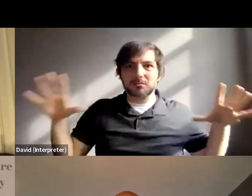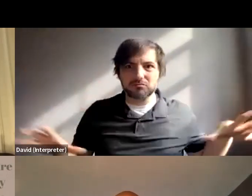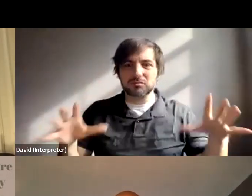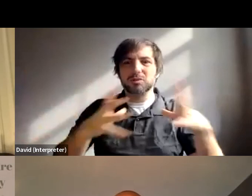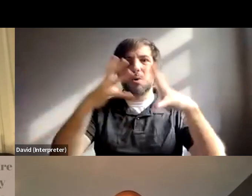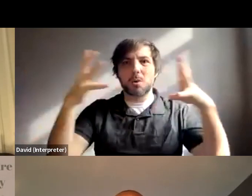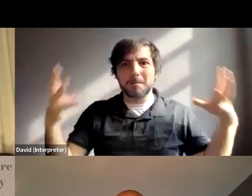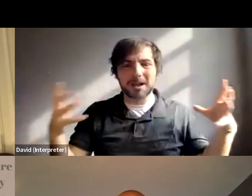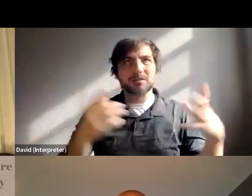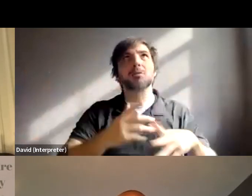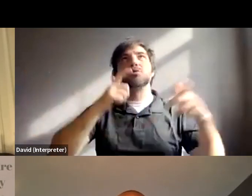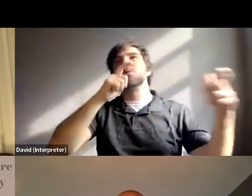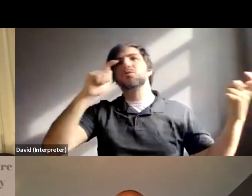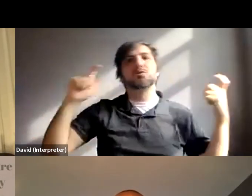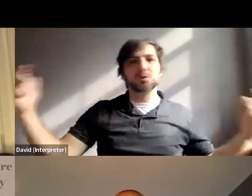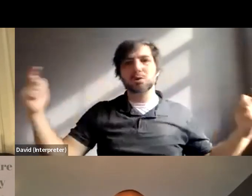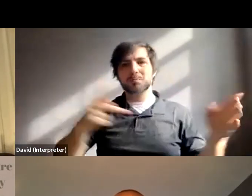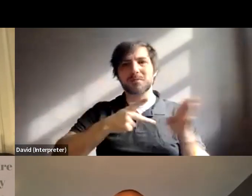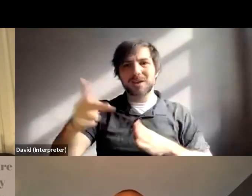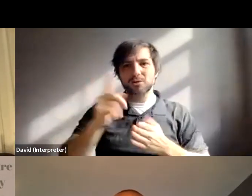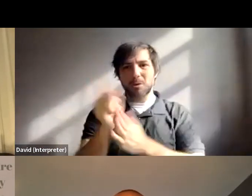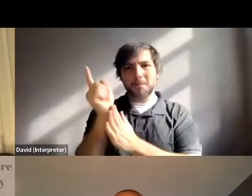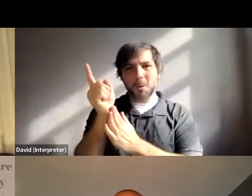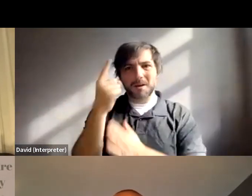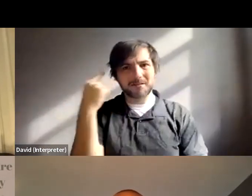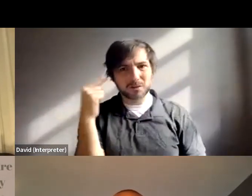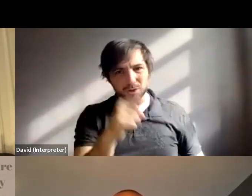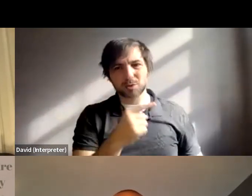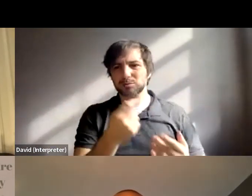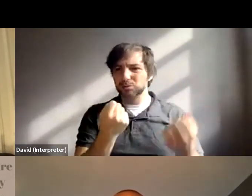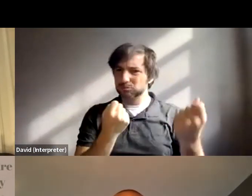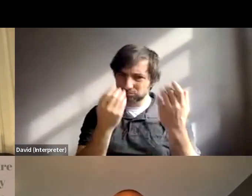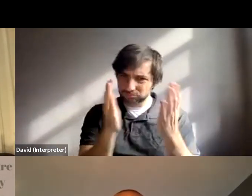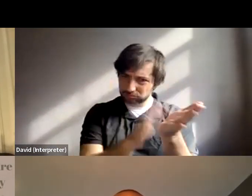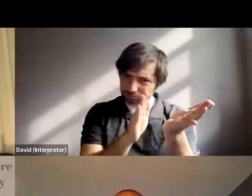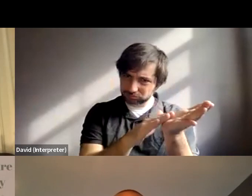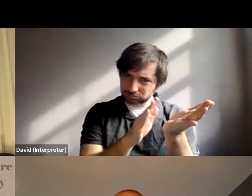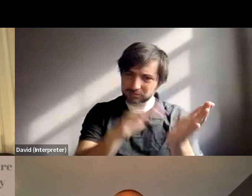. Kudos to you. The AC AC committee, that's all you. I know you get